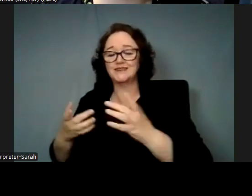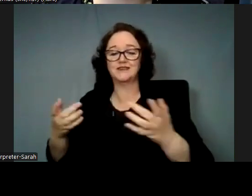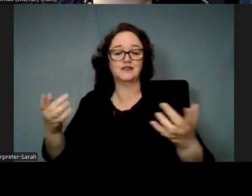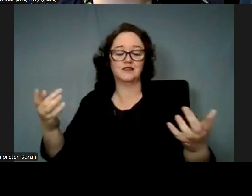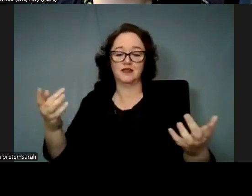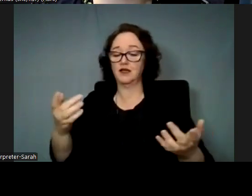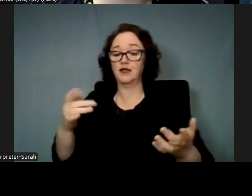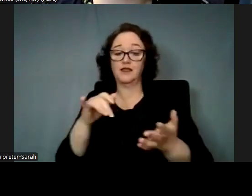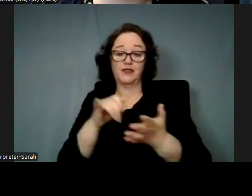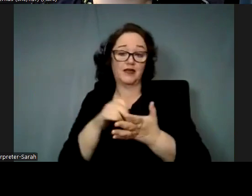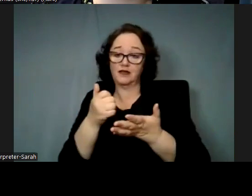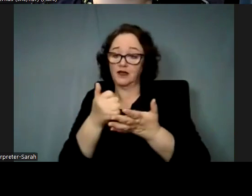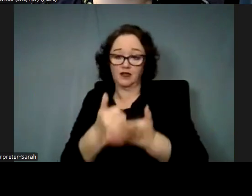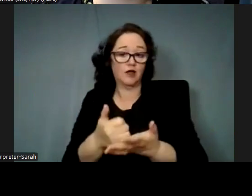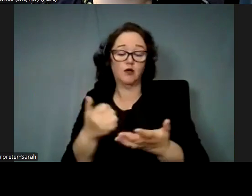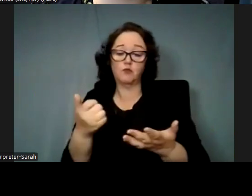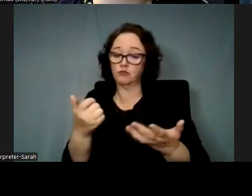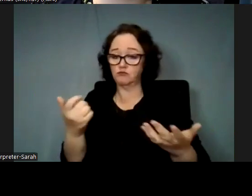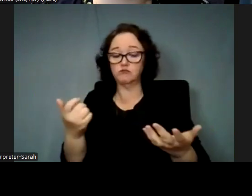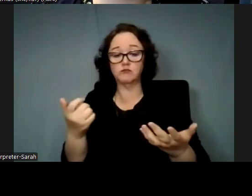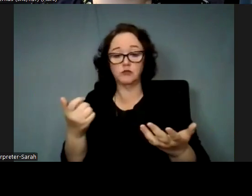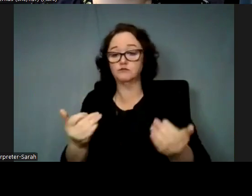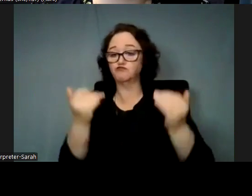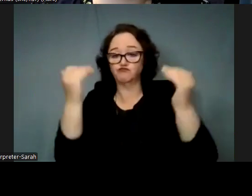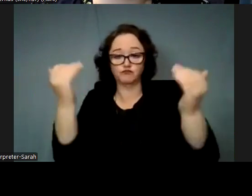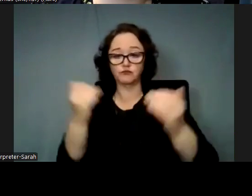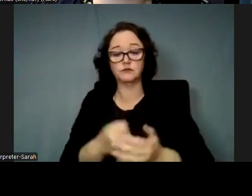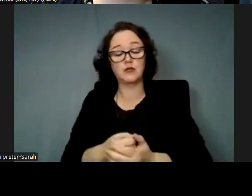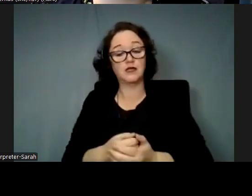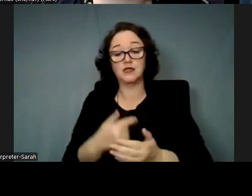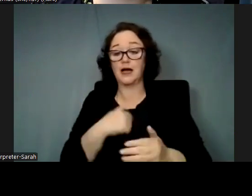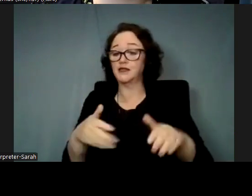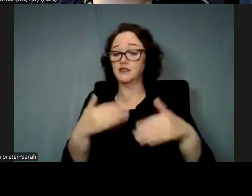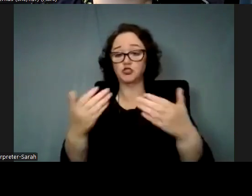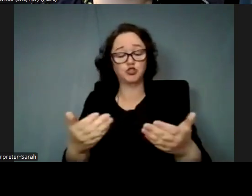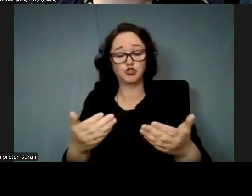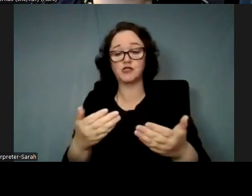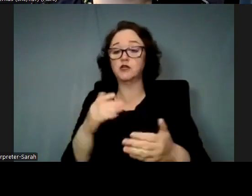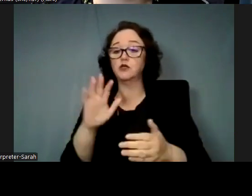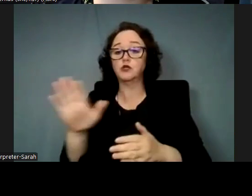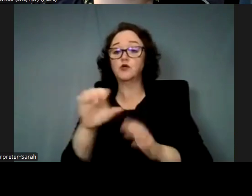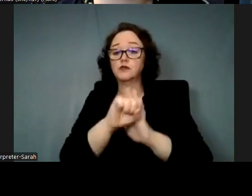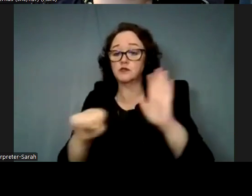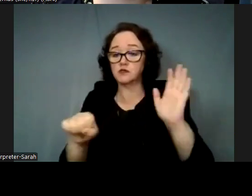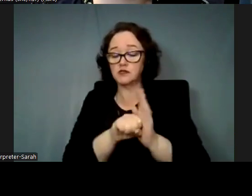definitely what I would suggest, is to meet with others in your state and to keep the conversation going.